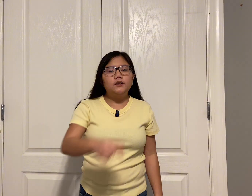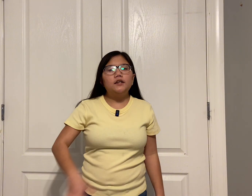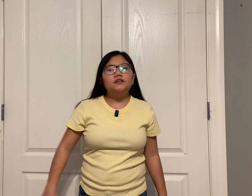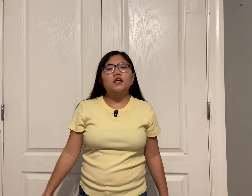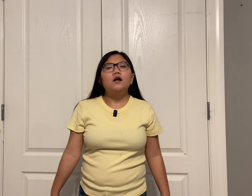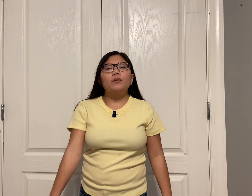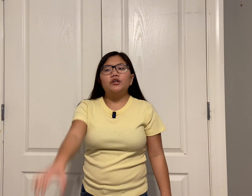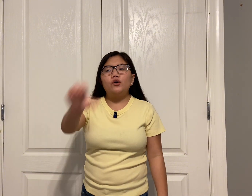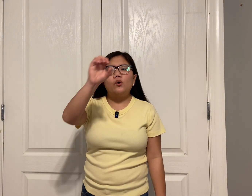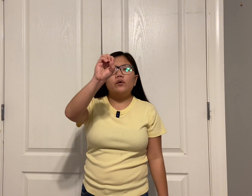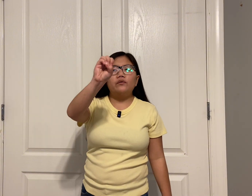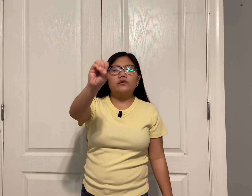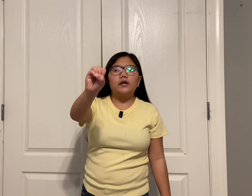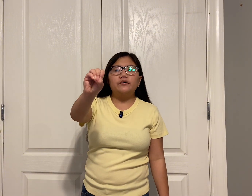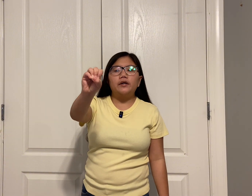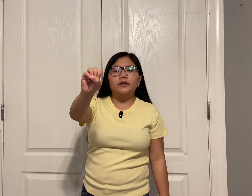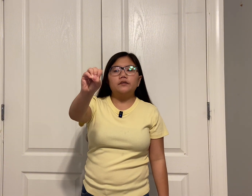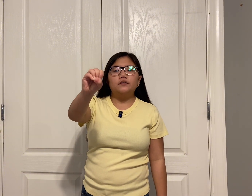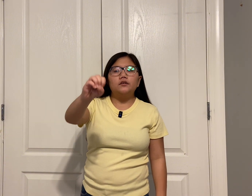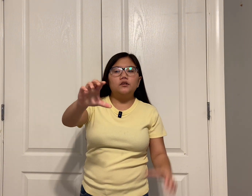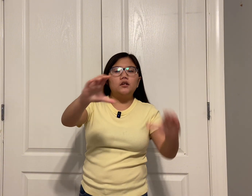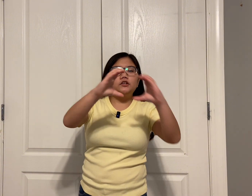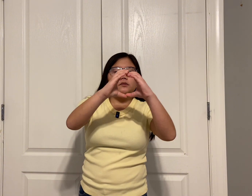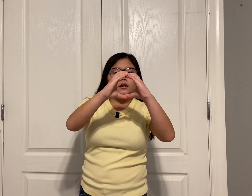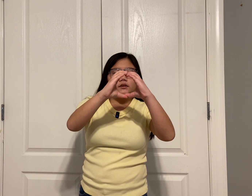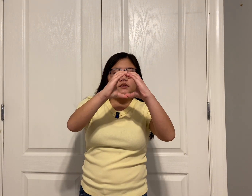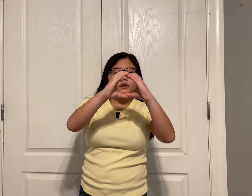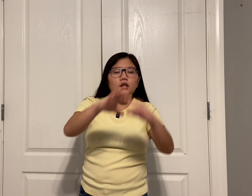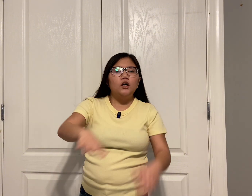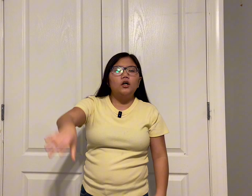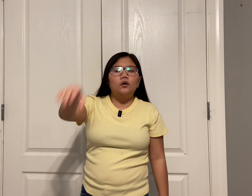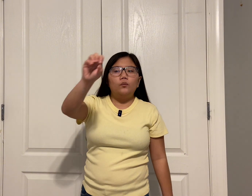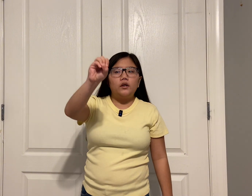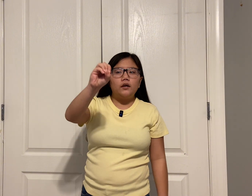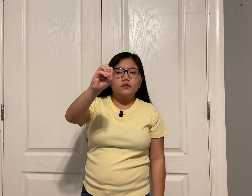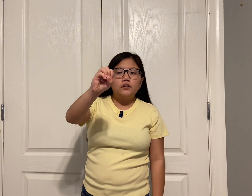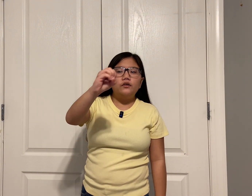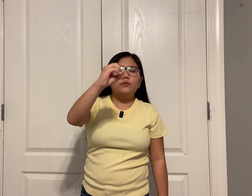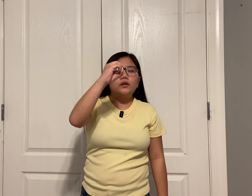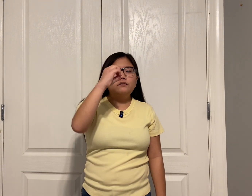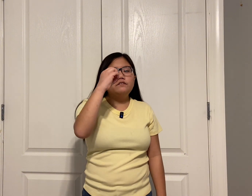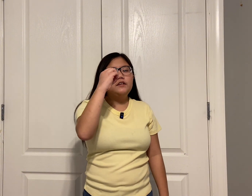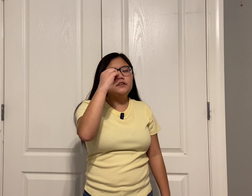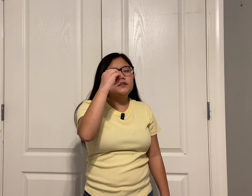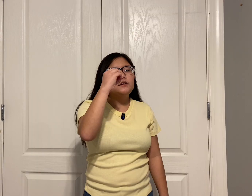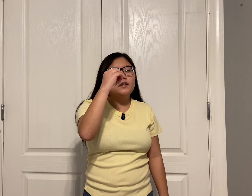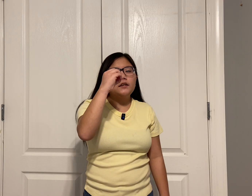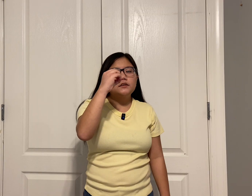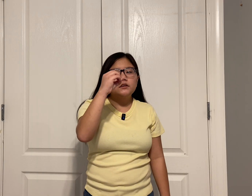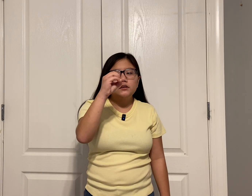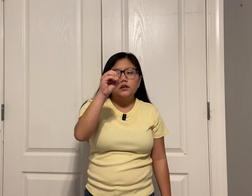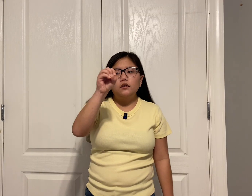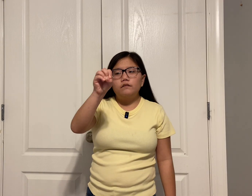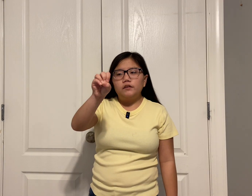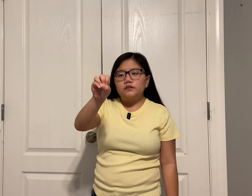Next make an "O" with your entire hand. Not two hands. One hand and don't have it facing to the side. Face it forwards.